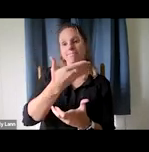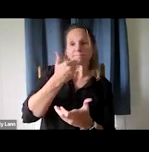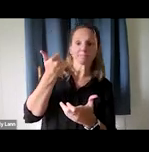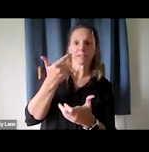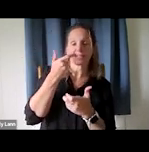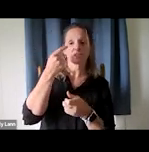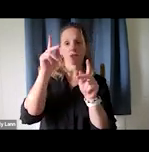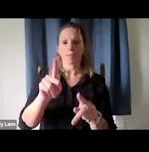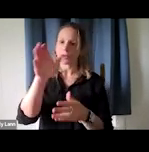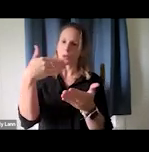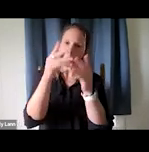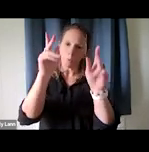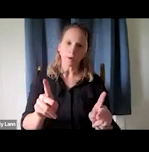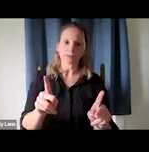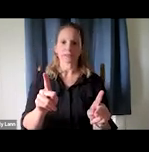that we want the big picture, the whole picture.